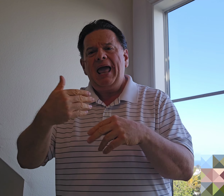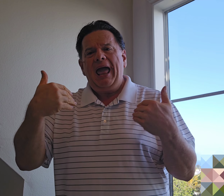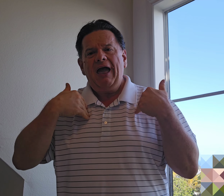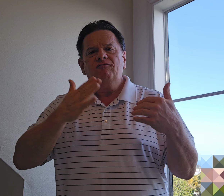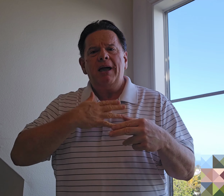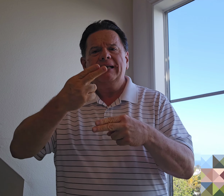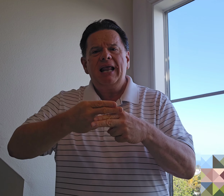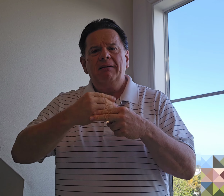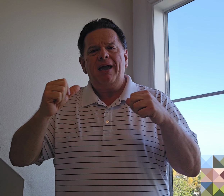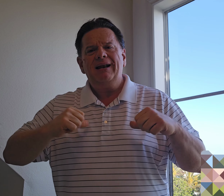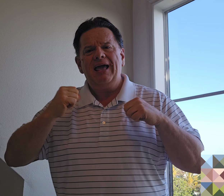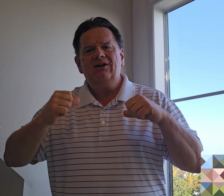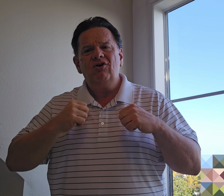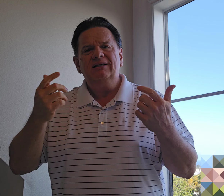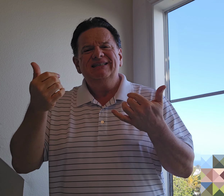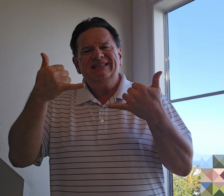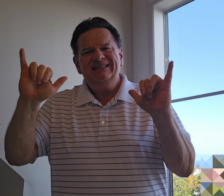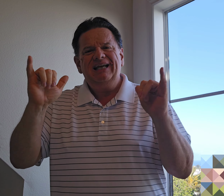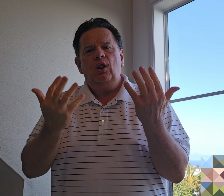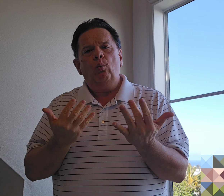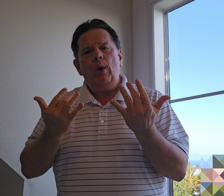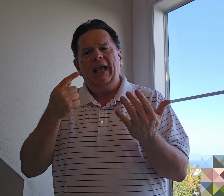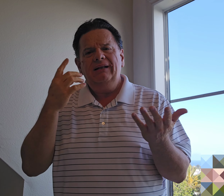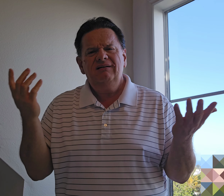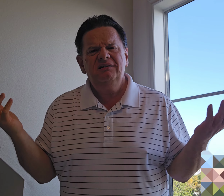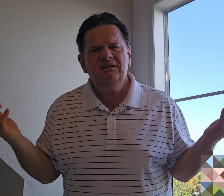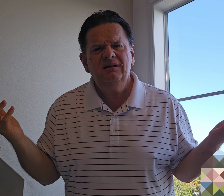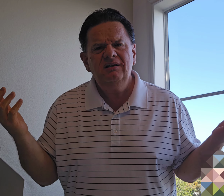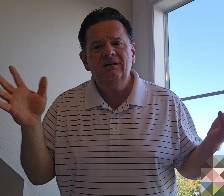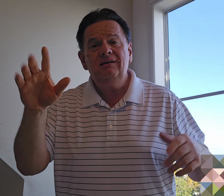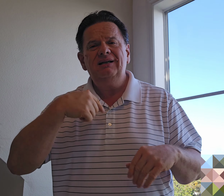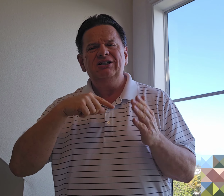They already had my name and address, yet they chose to sit on it.